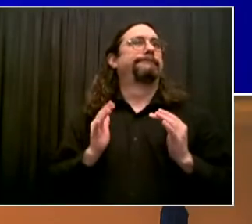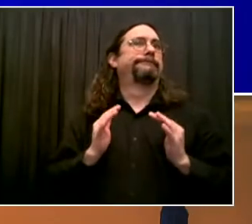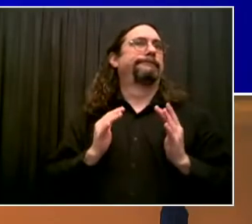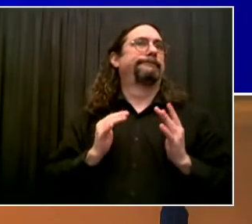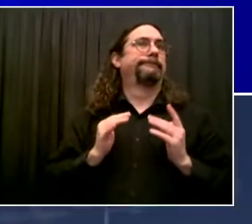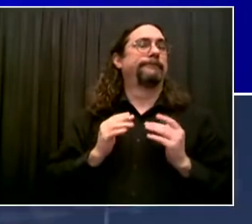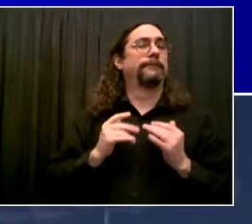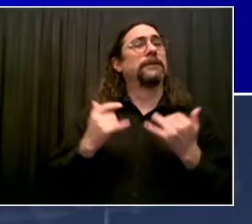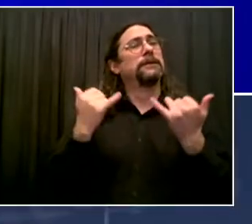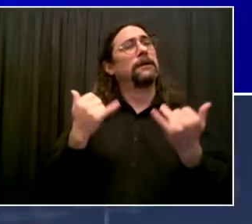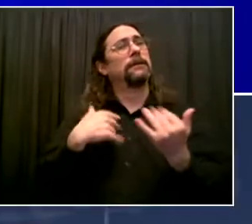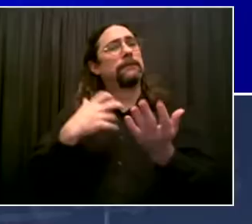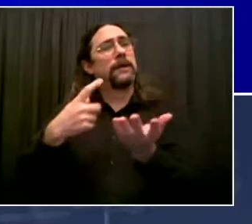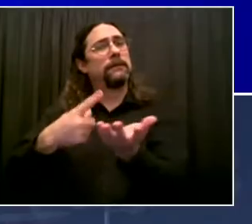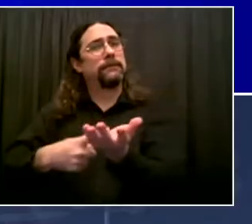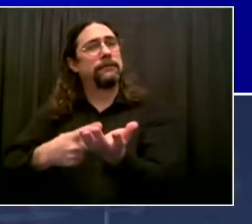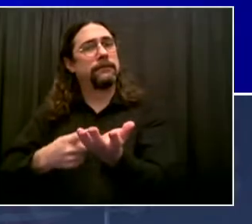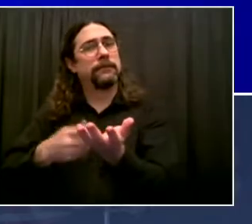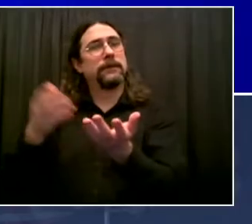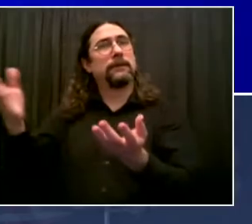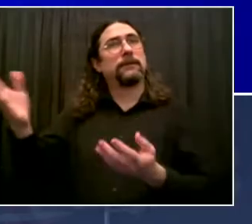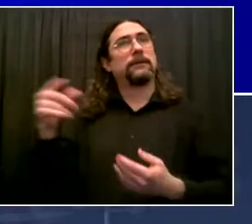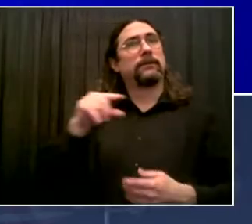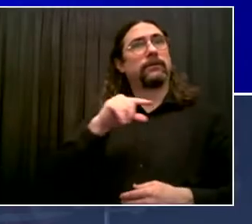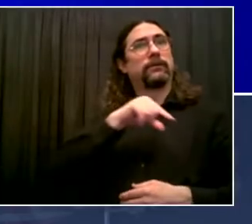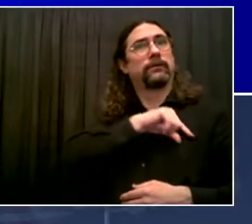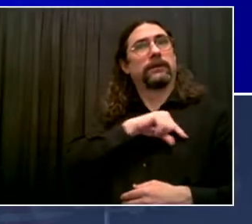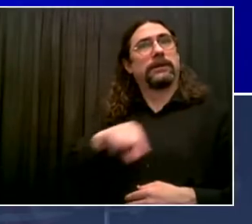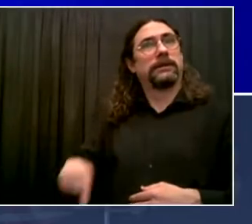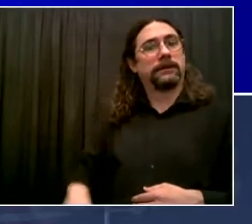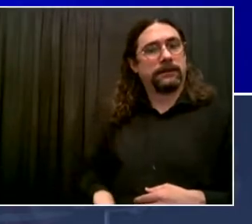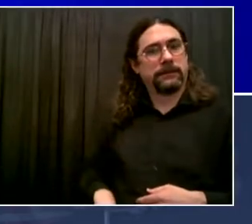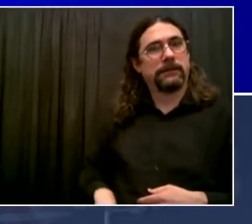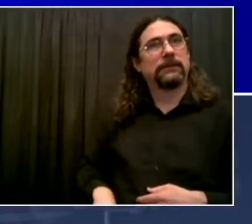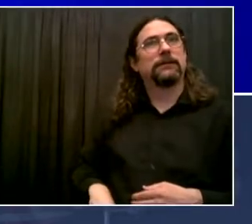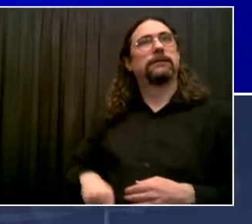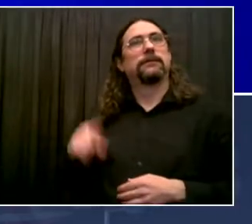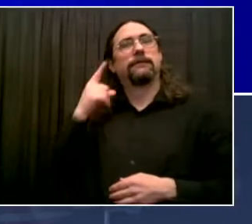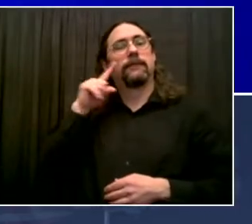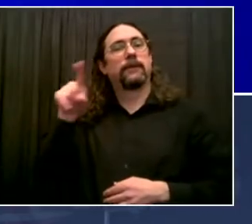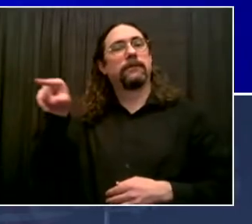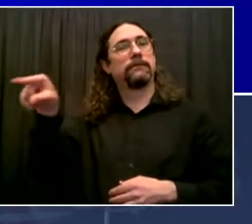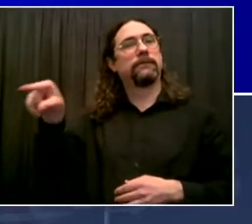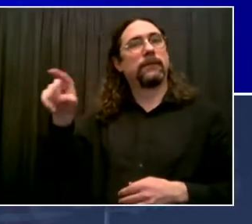SOUTHEASTU QEENS HAS BEEN FIGHTING FOR FOR YEARS AND YEARS.